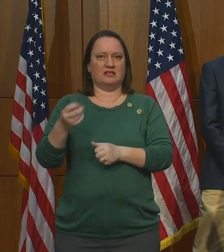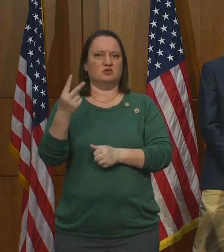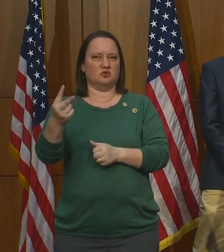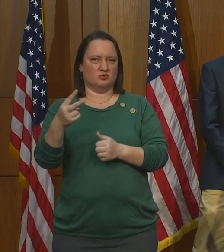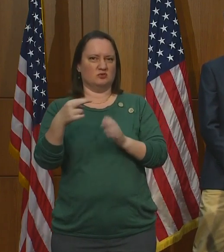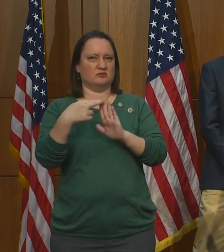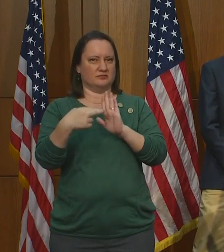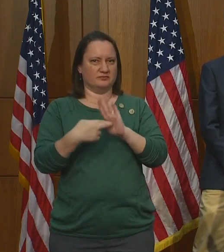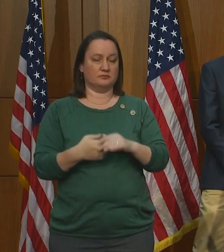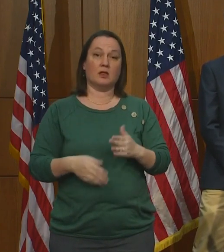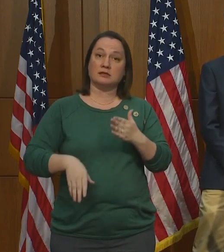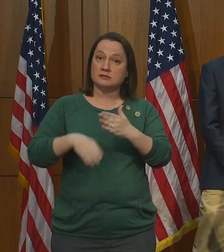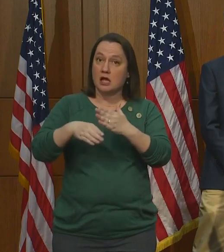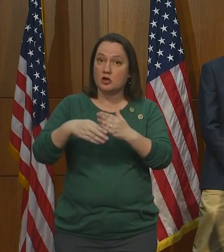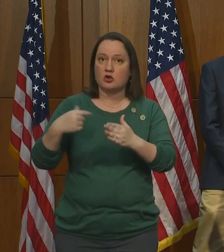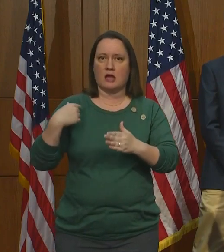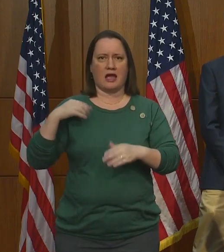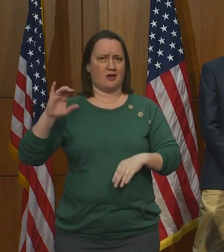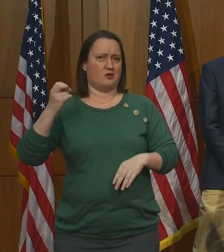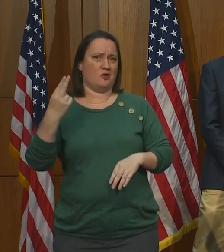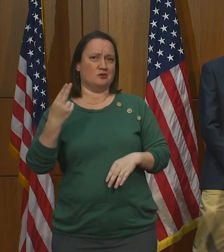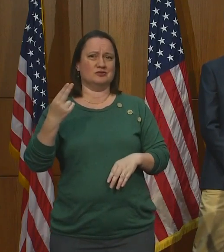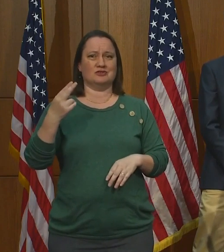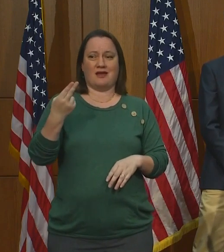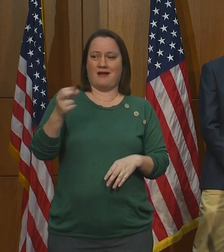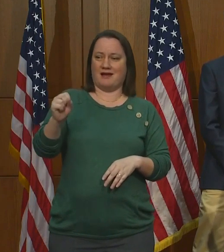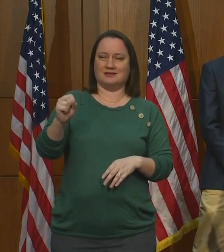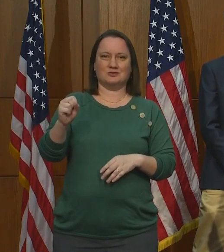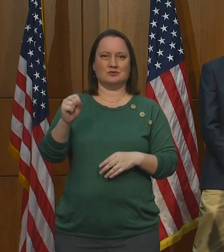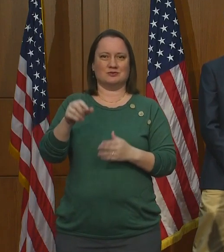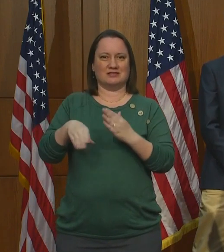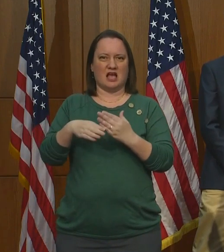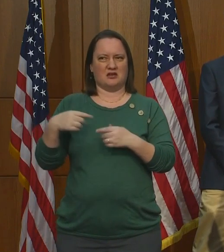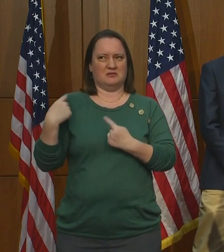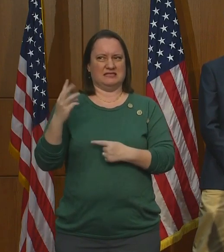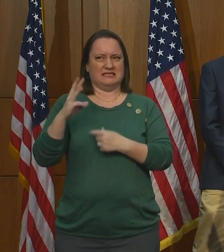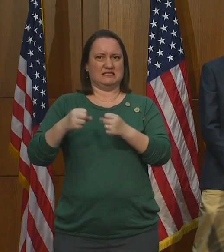THAT LIMA CAN DO. THAT WITH THE